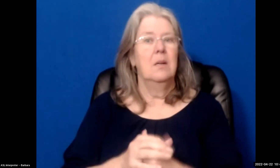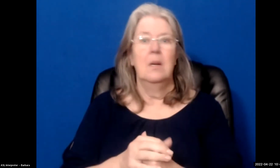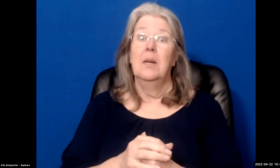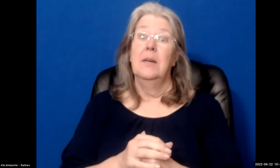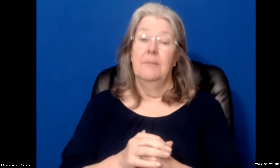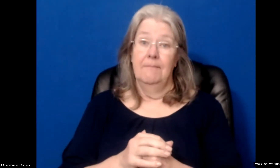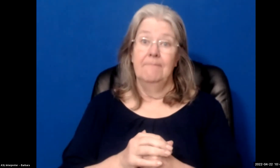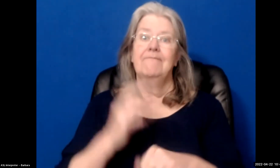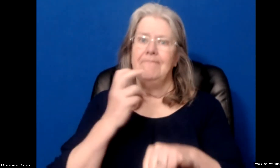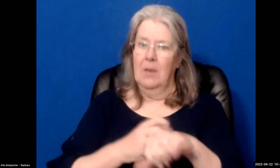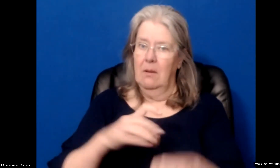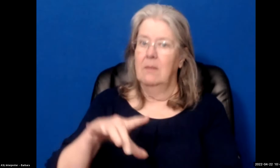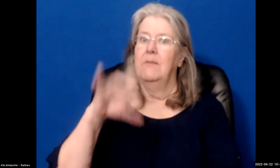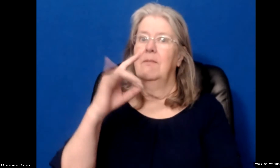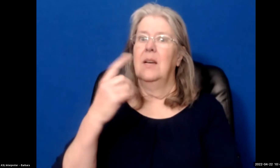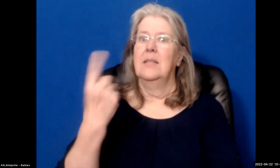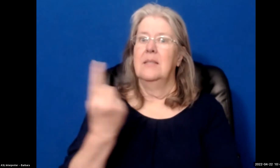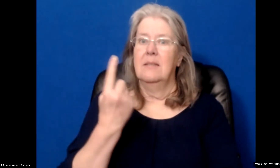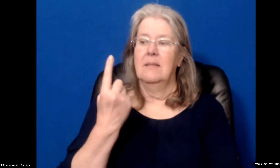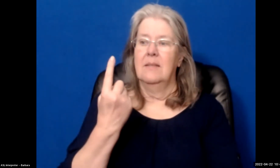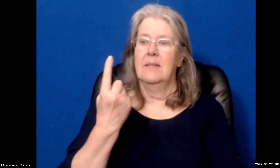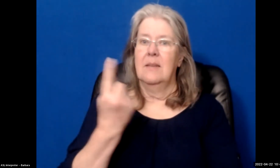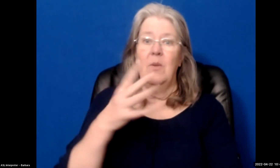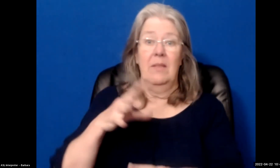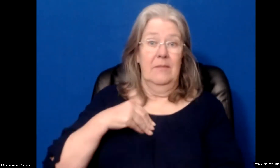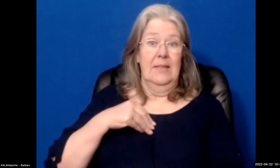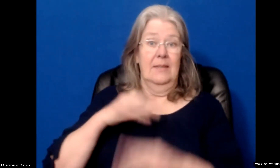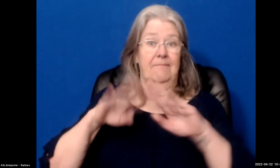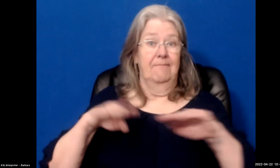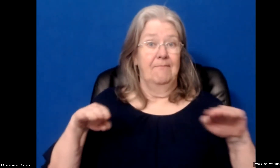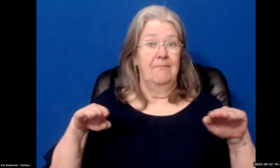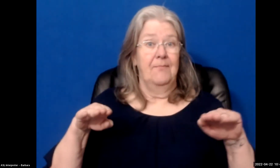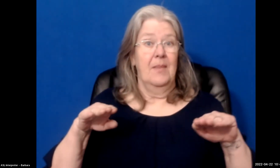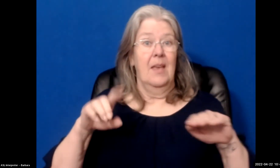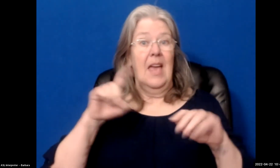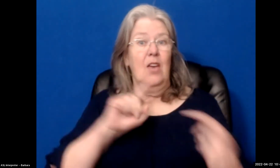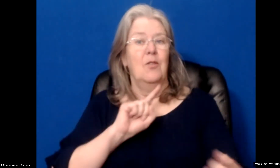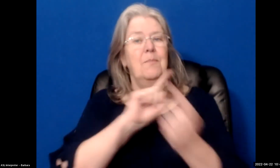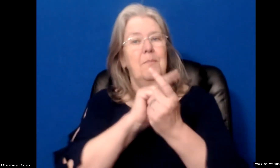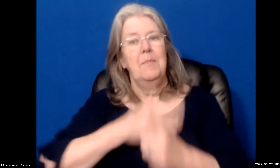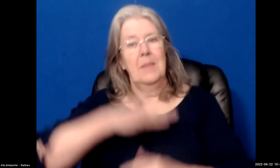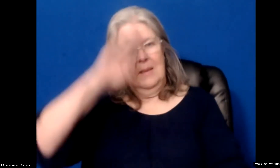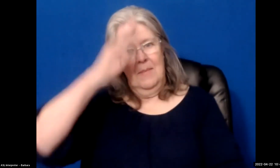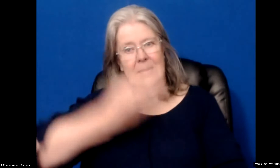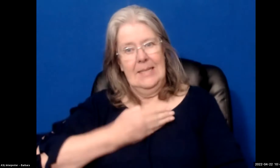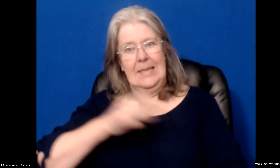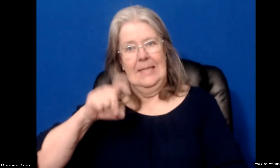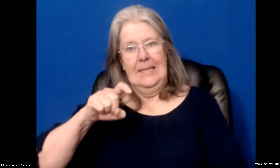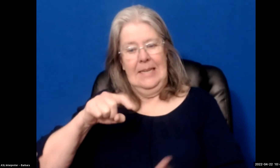It was hard to find a place that was taking children and who went -- might be able to need my son's needs. He has sensory issues.